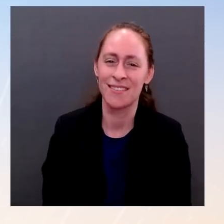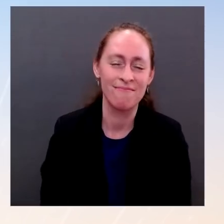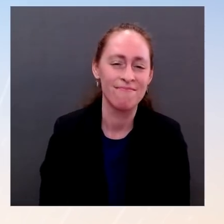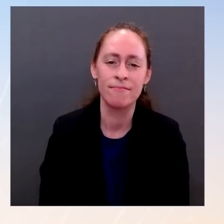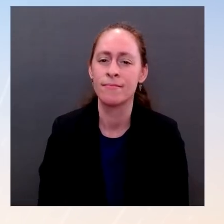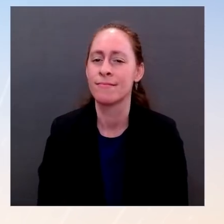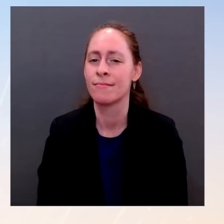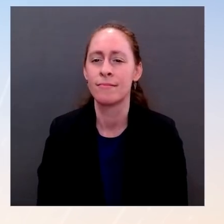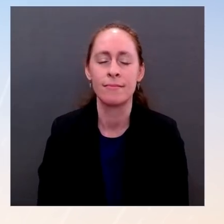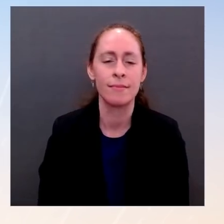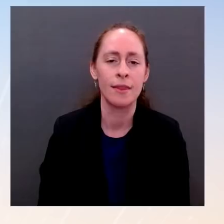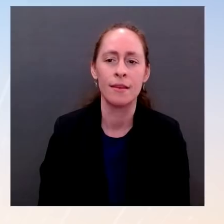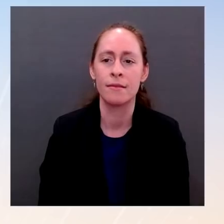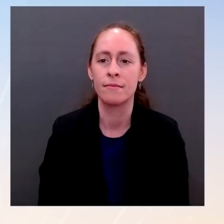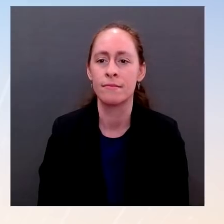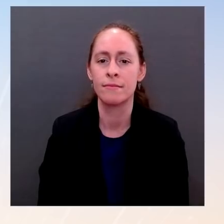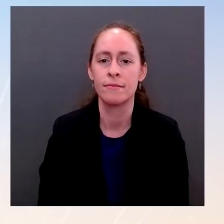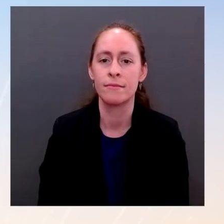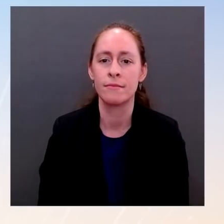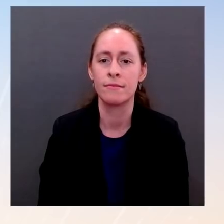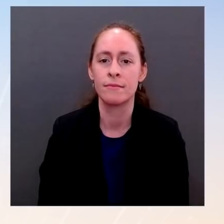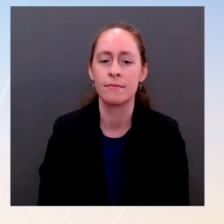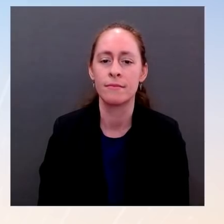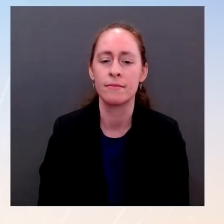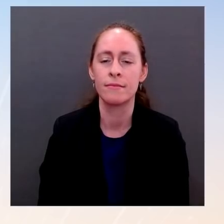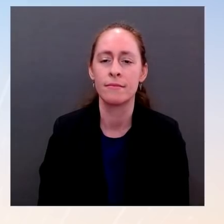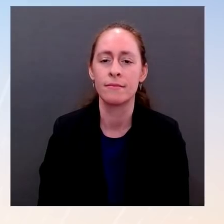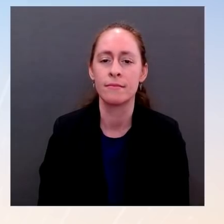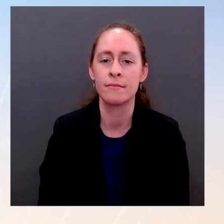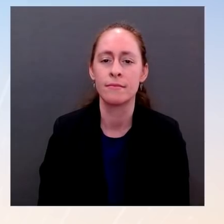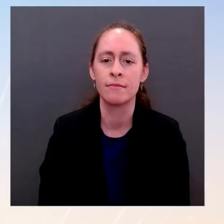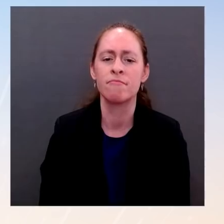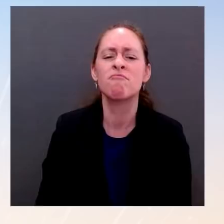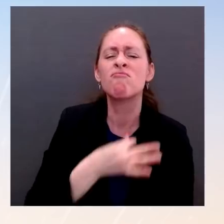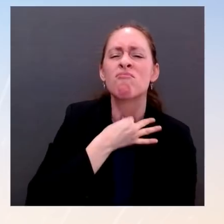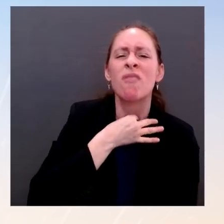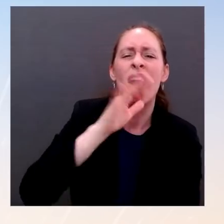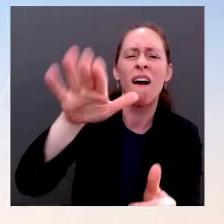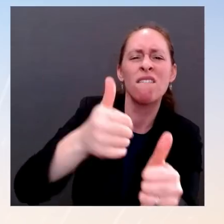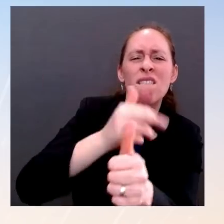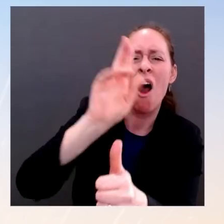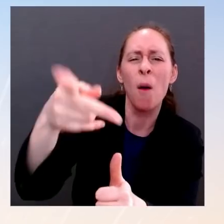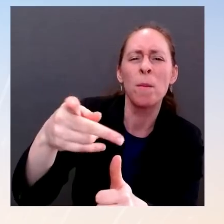I mean, as we're dealing with the threats of Russia, we know that you've also been doing these tours